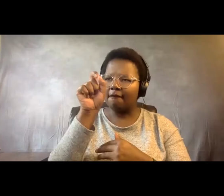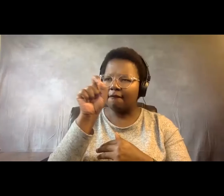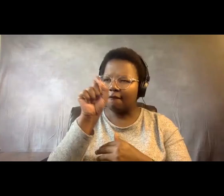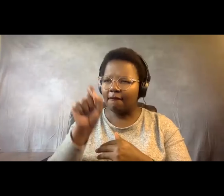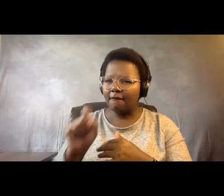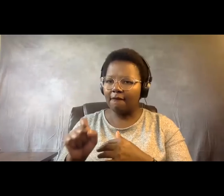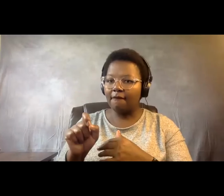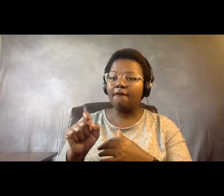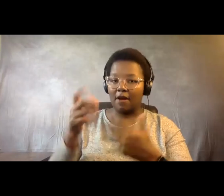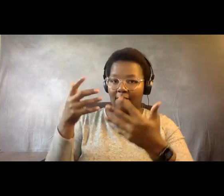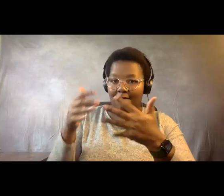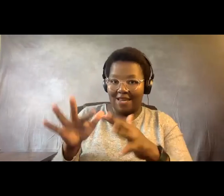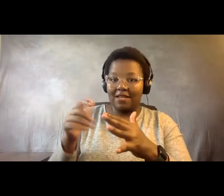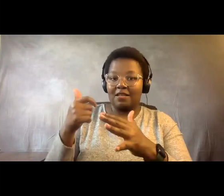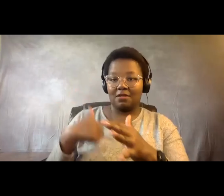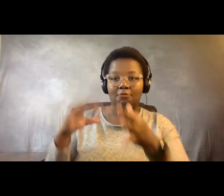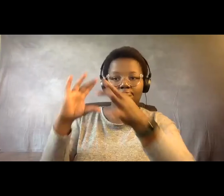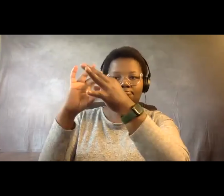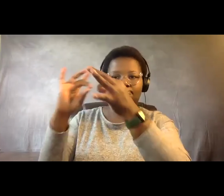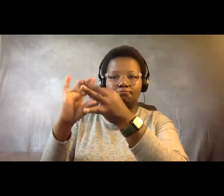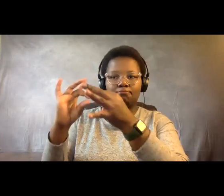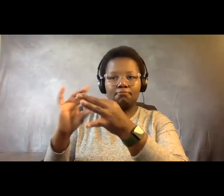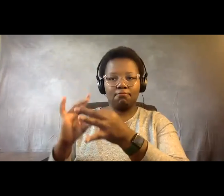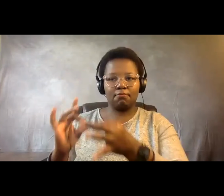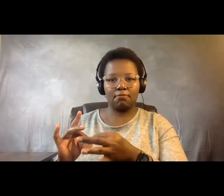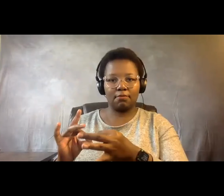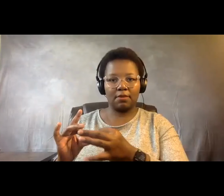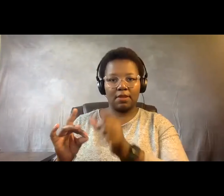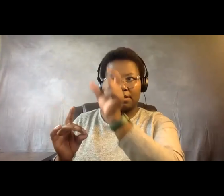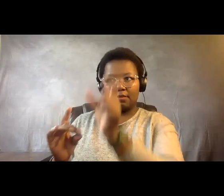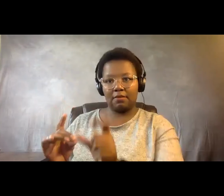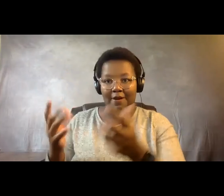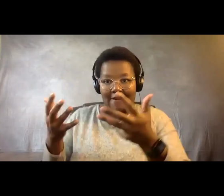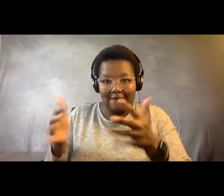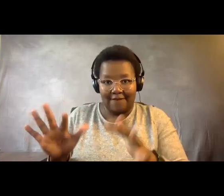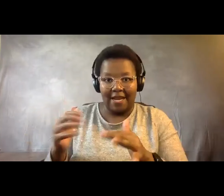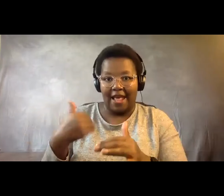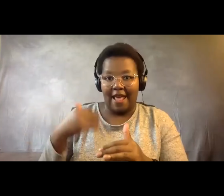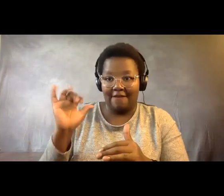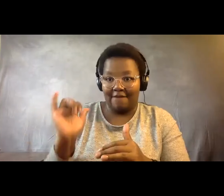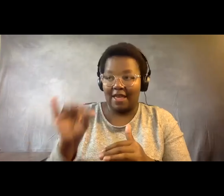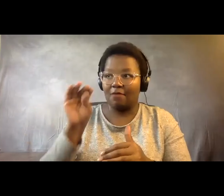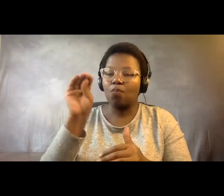have the text I have save, share, and rates written in plain HTML. Which means that here